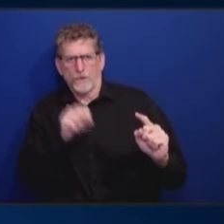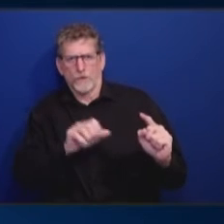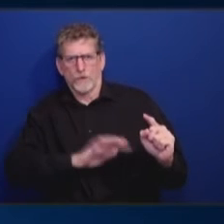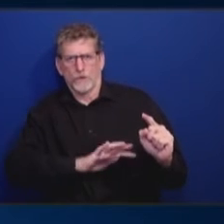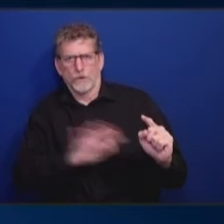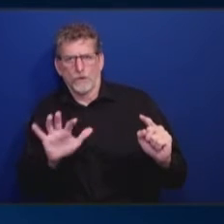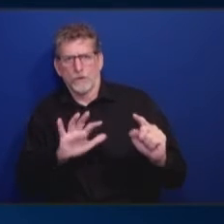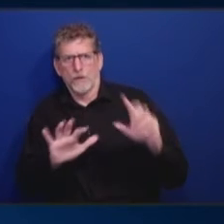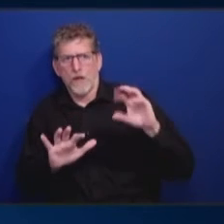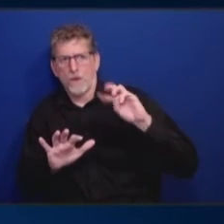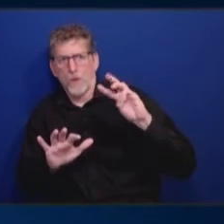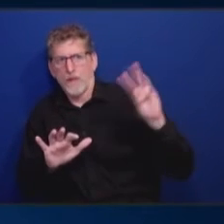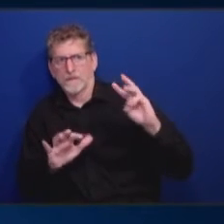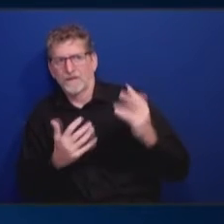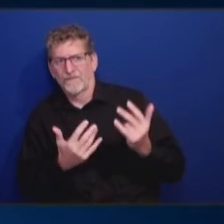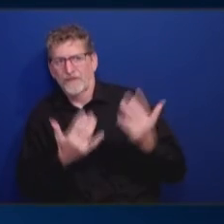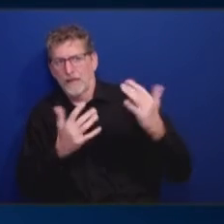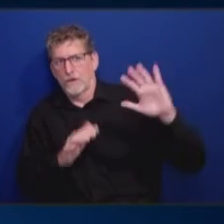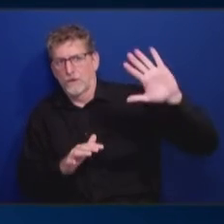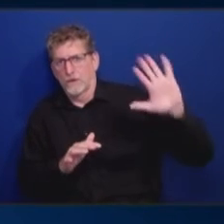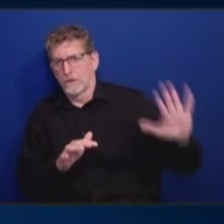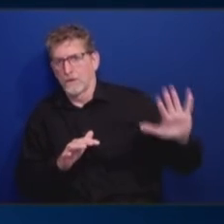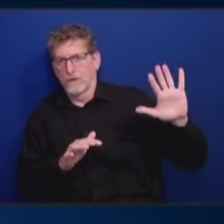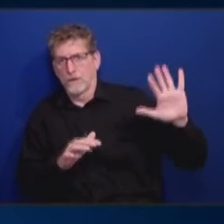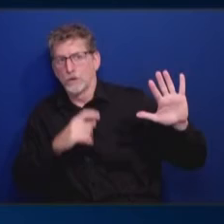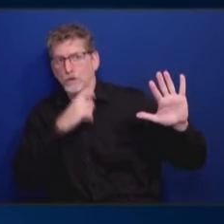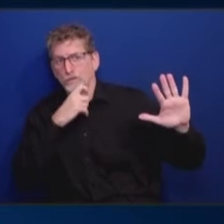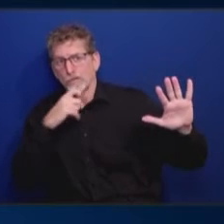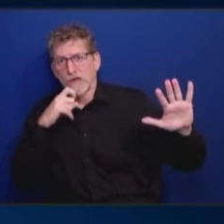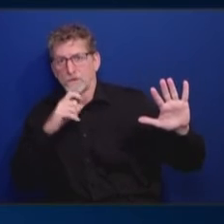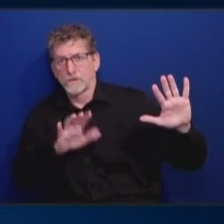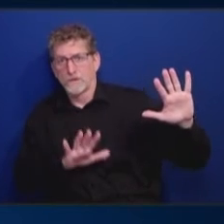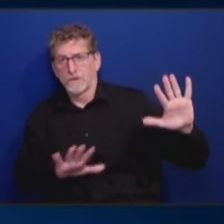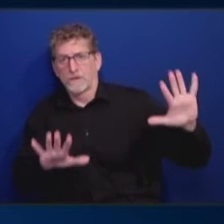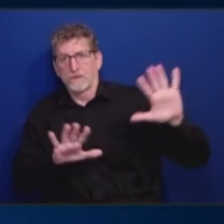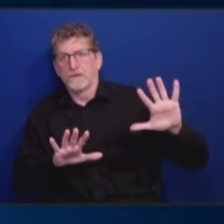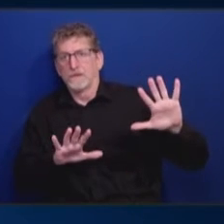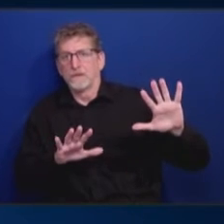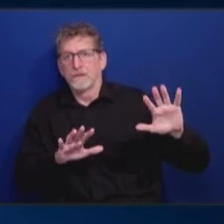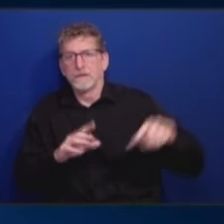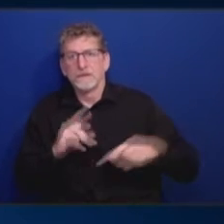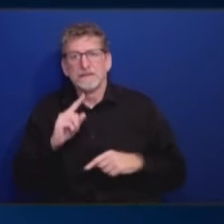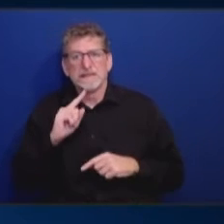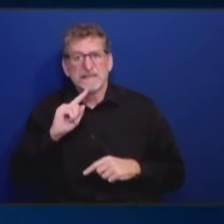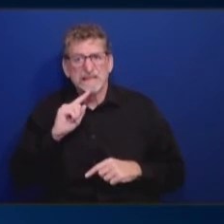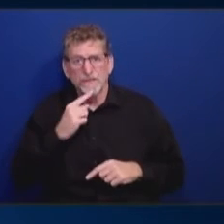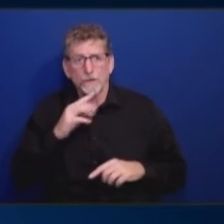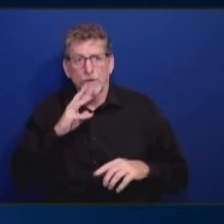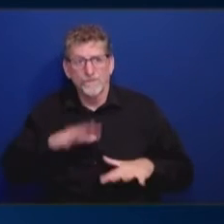and severe floods and mudslides. Center of the country is the -- is at greatest risk for